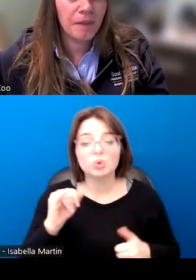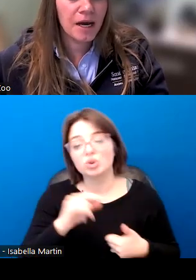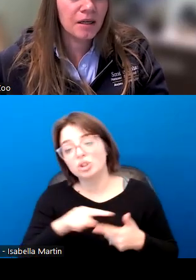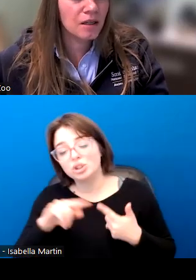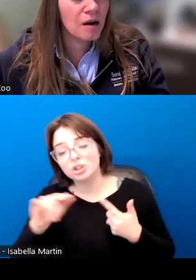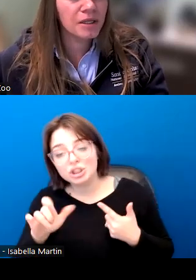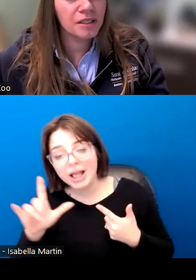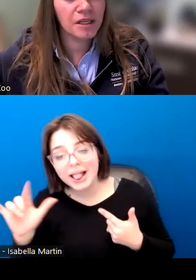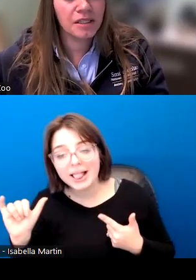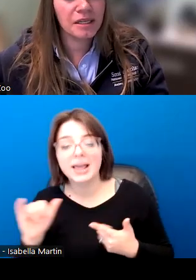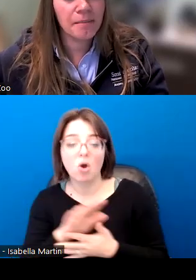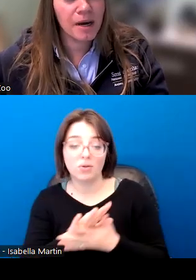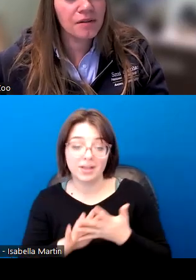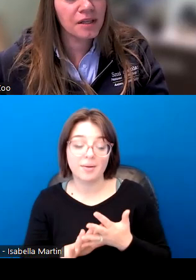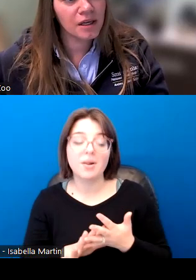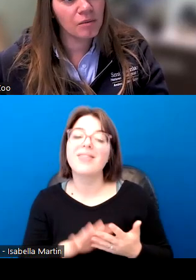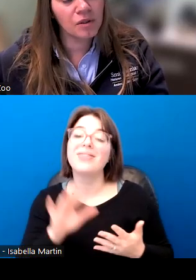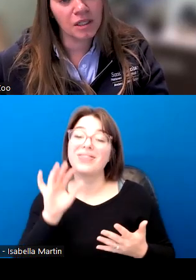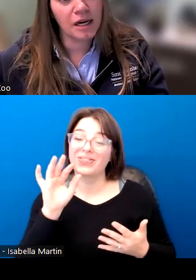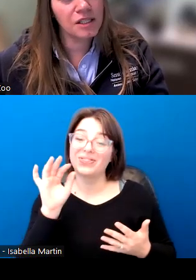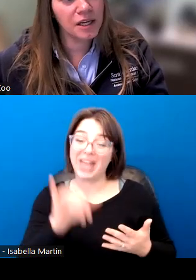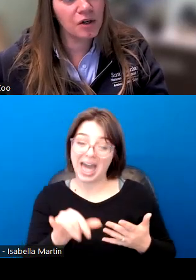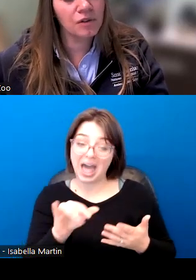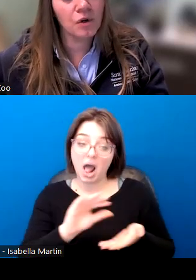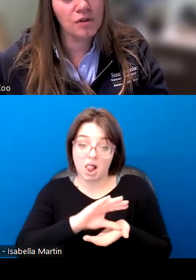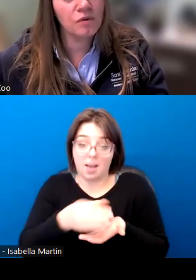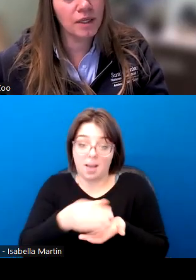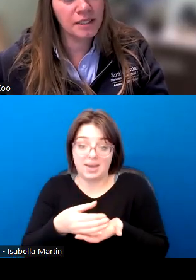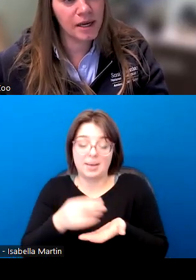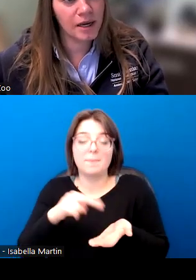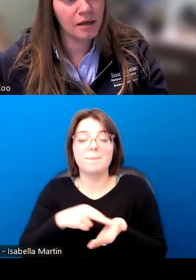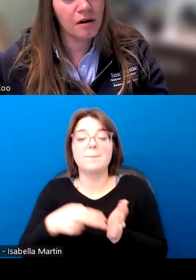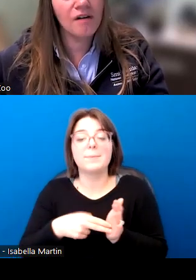That allotment is the amount that that animal is allowed to get over the course of one day